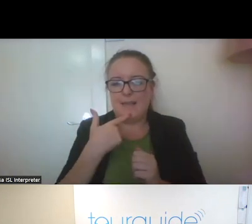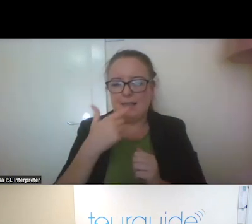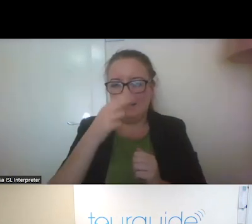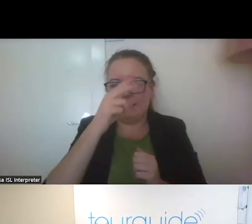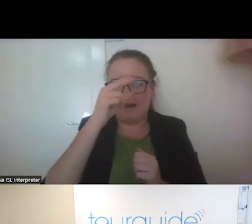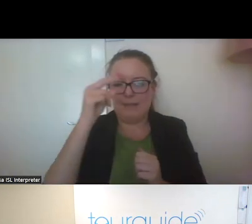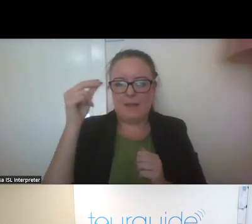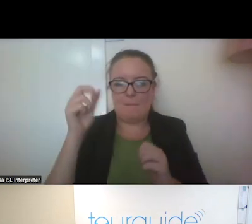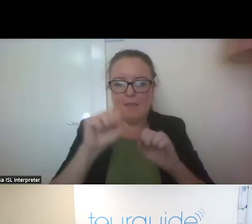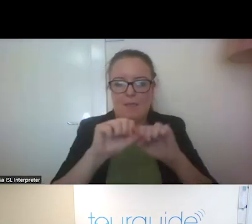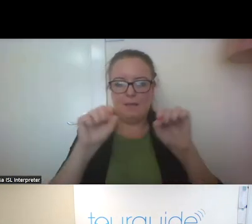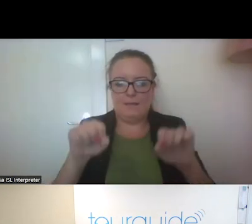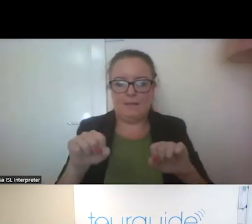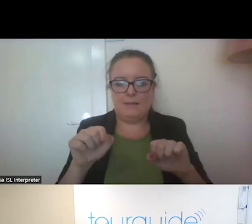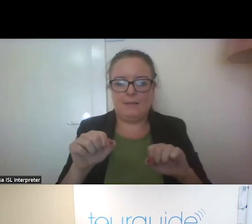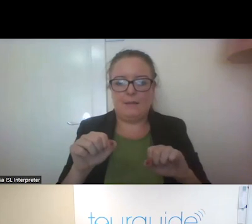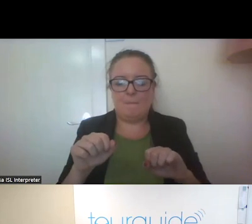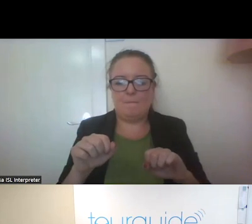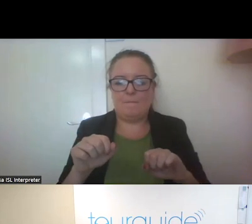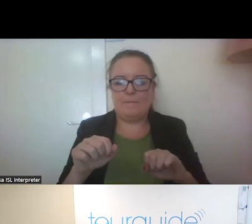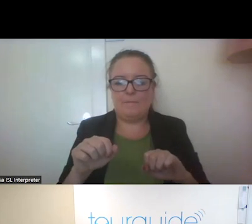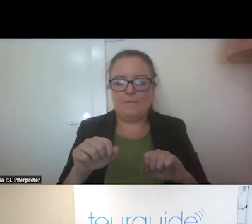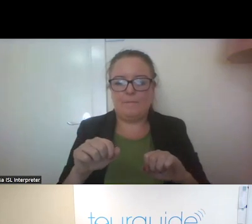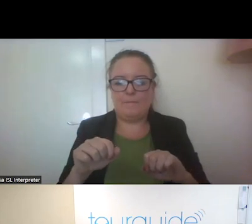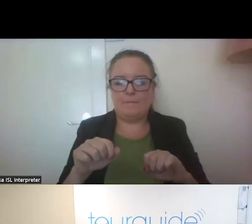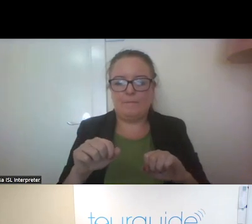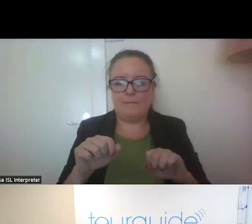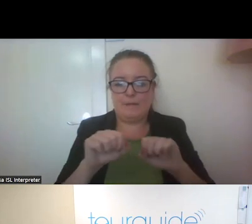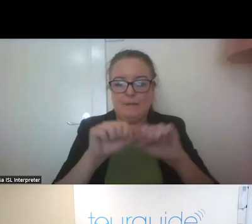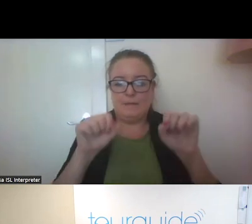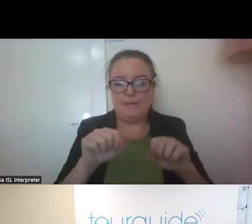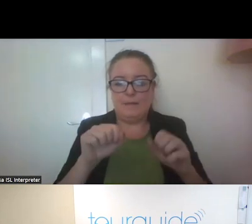If you have a cased system, there's 16 charging slots,